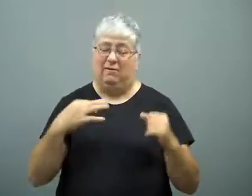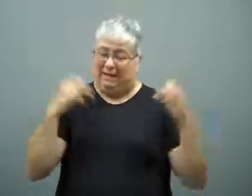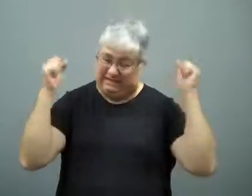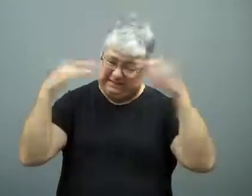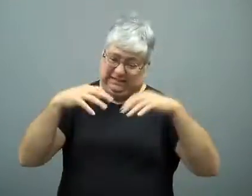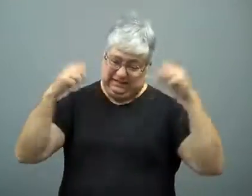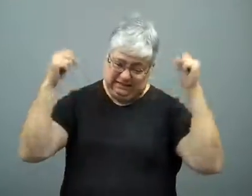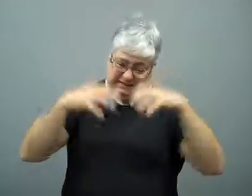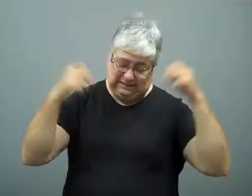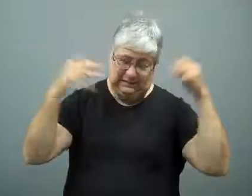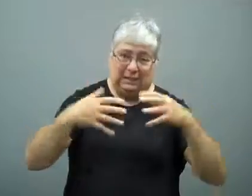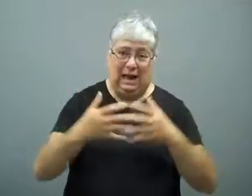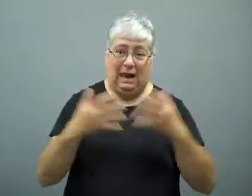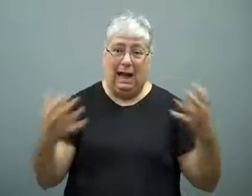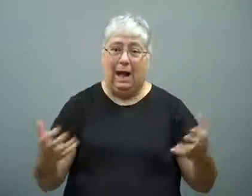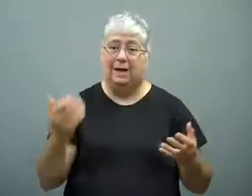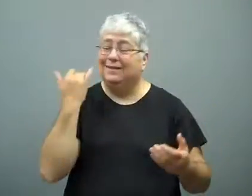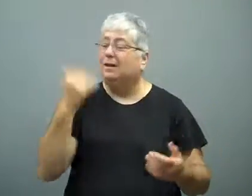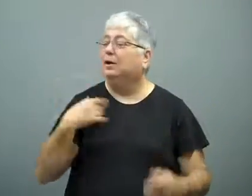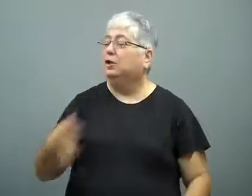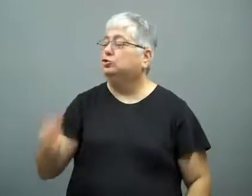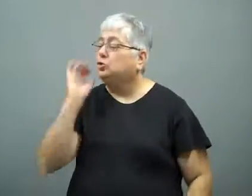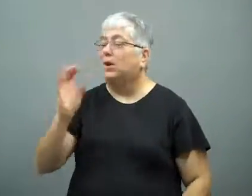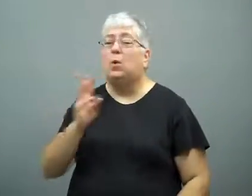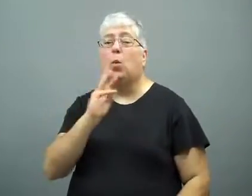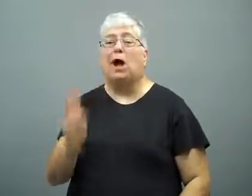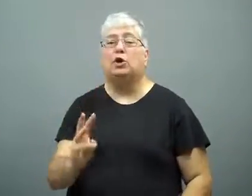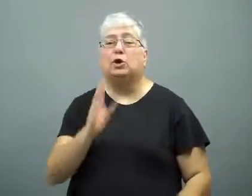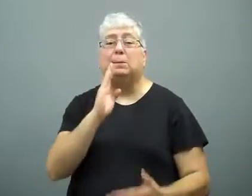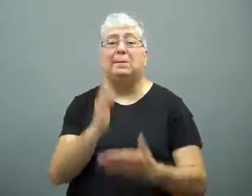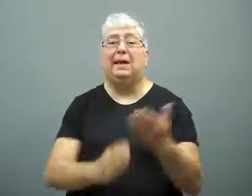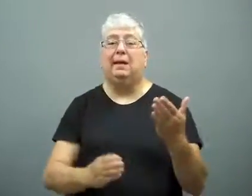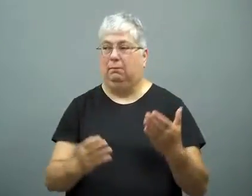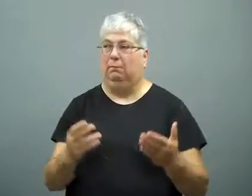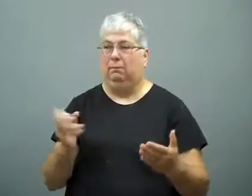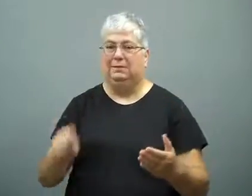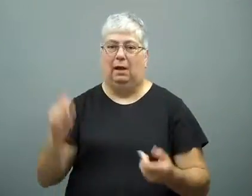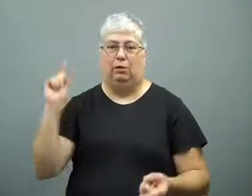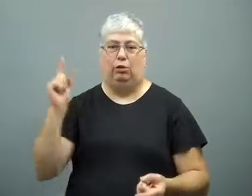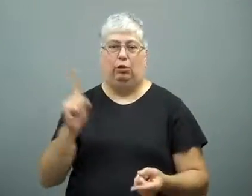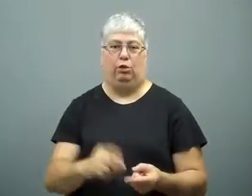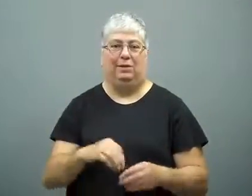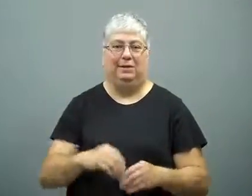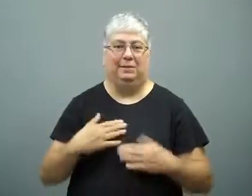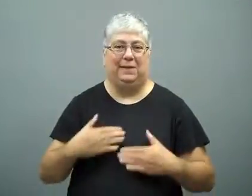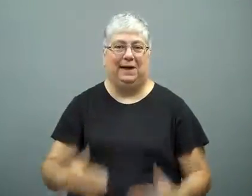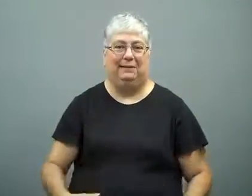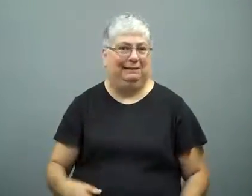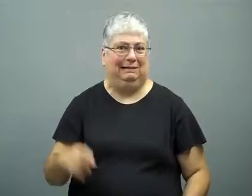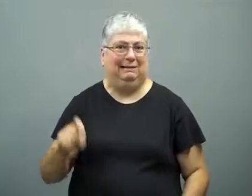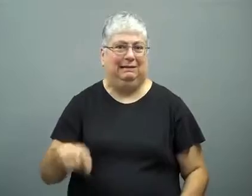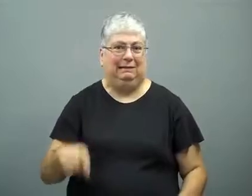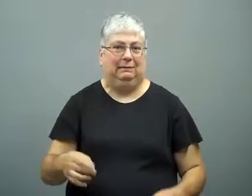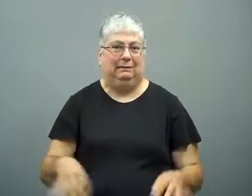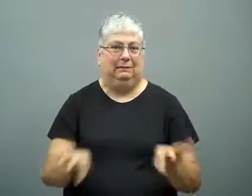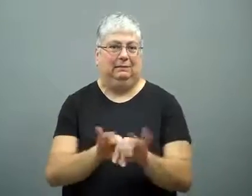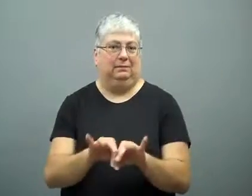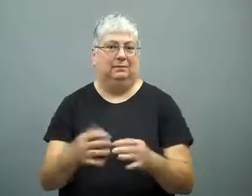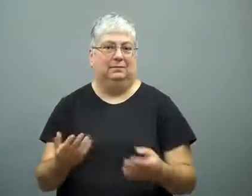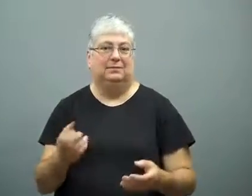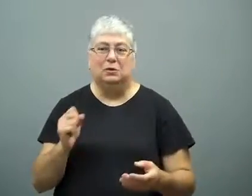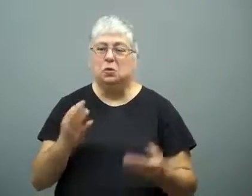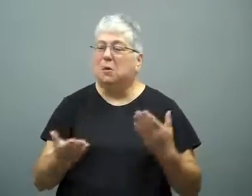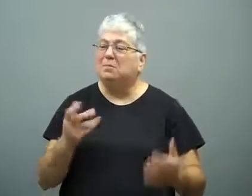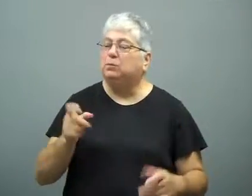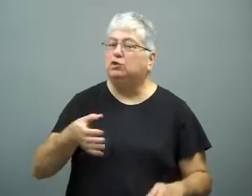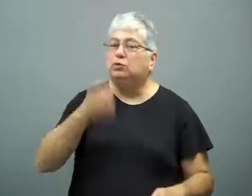Sweating a lot and only drinking water reduces the vital electrolyte levels.